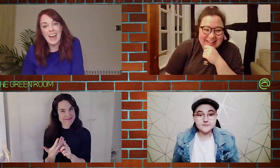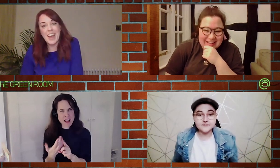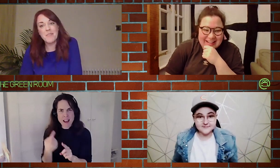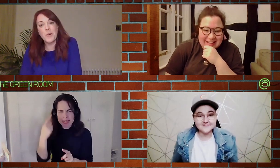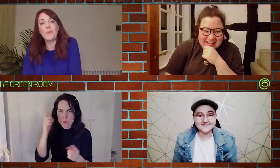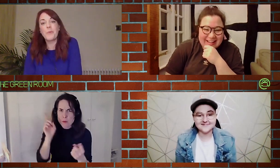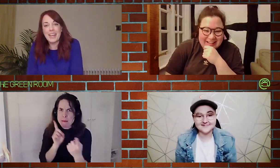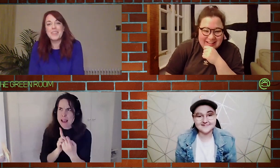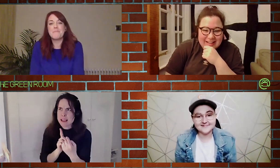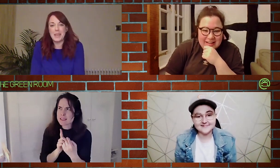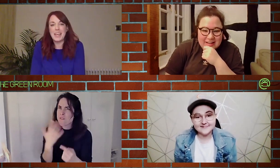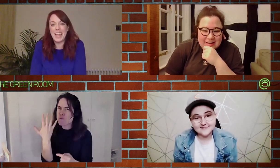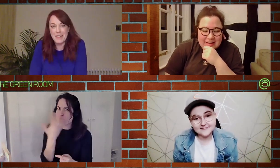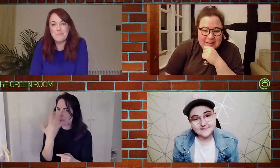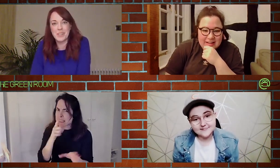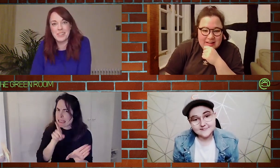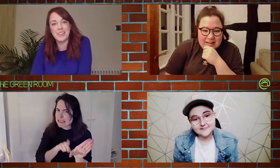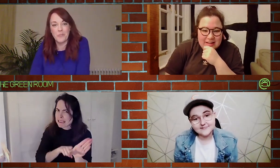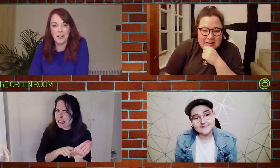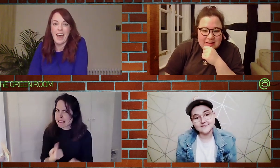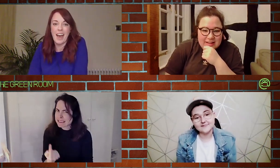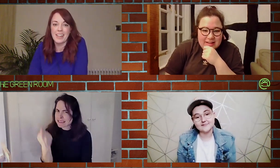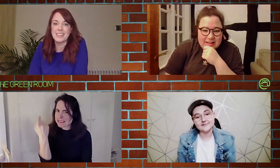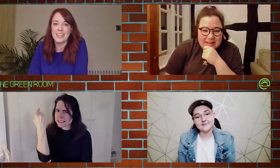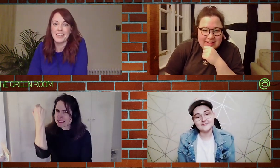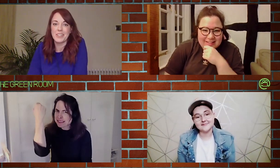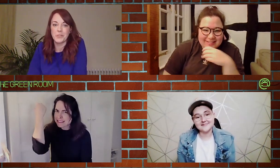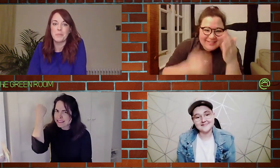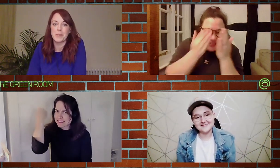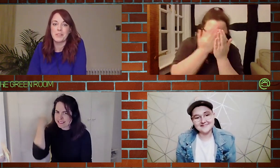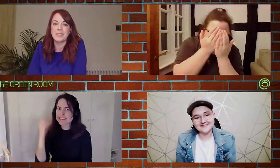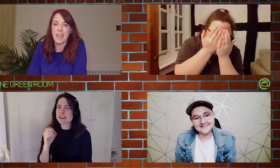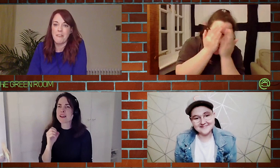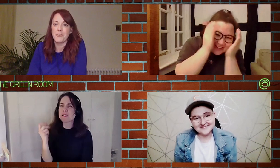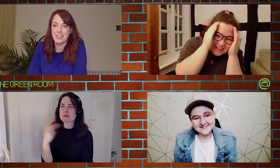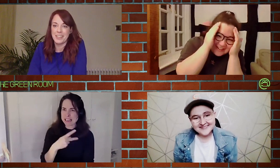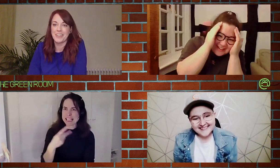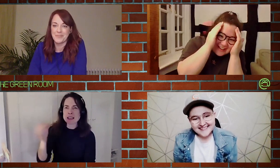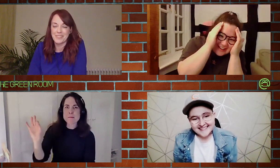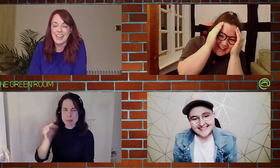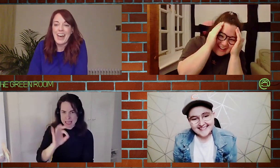and when Bea and Brooklyn were at a Solar Bear's Deaf Youth Theatre,